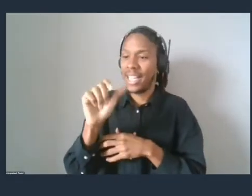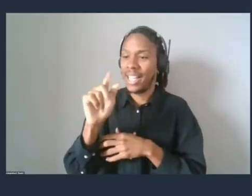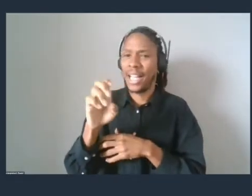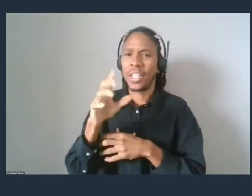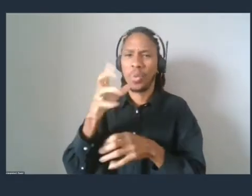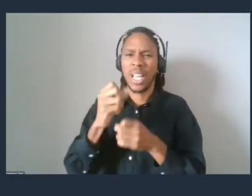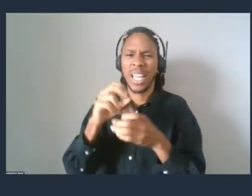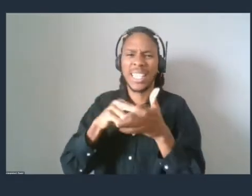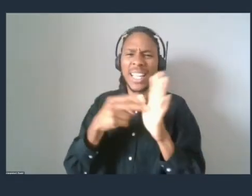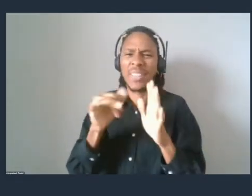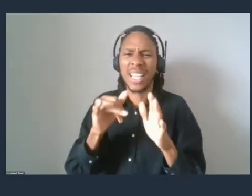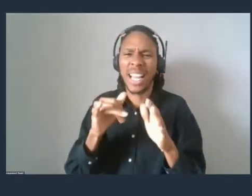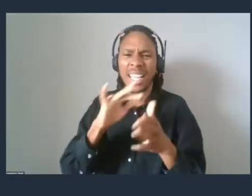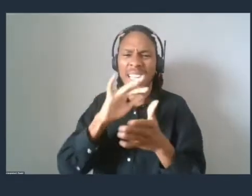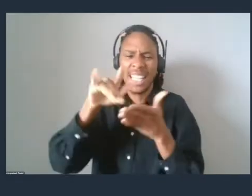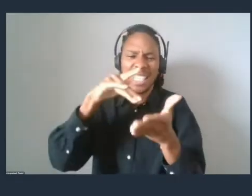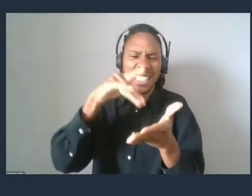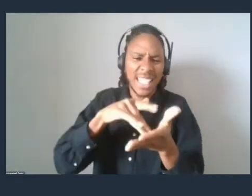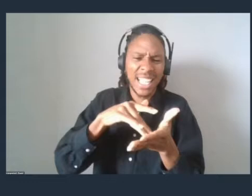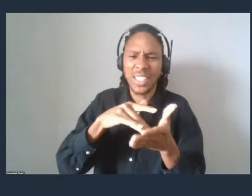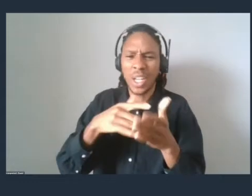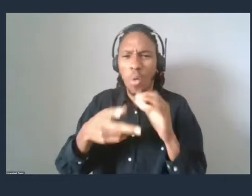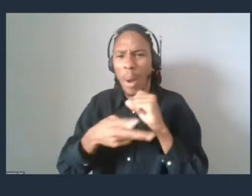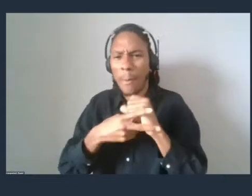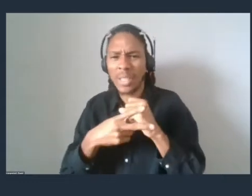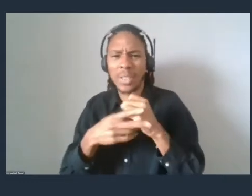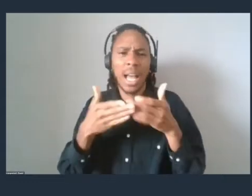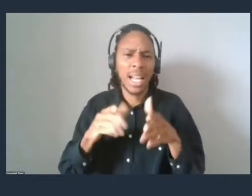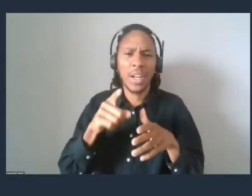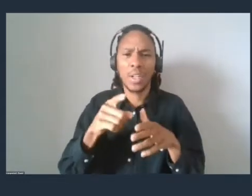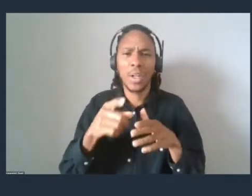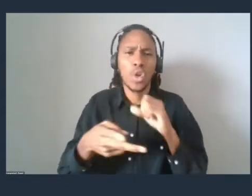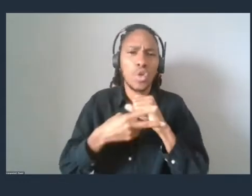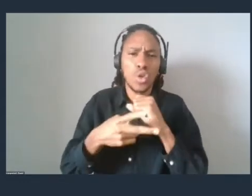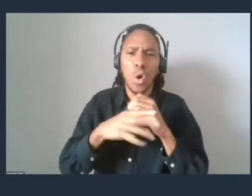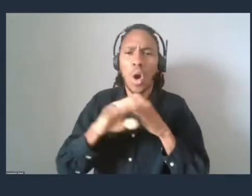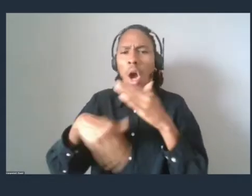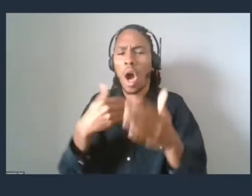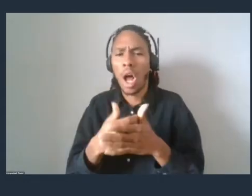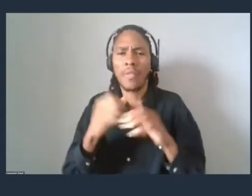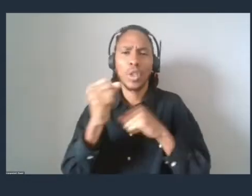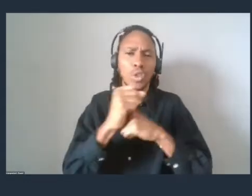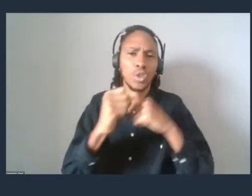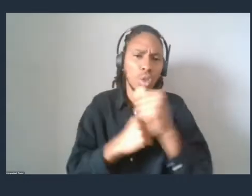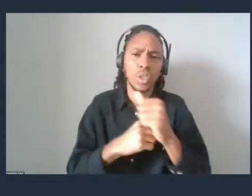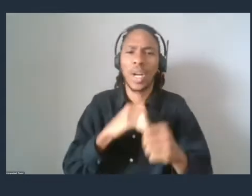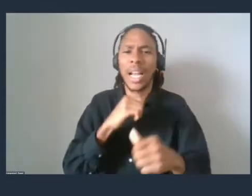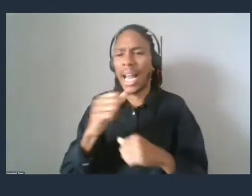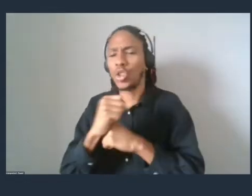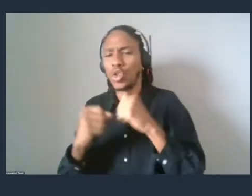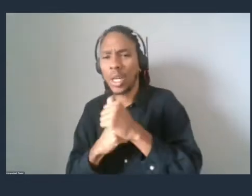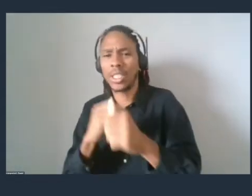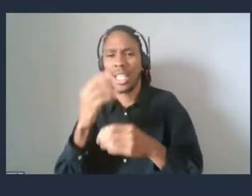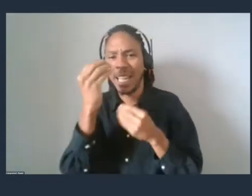like a centralized repository that allows you to store all of your structured and unstructured data at any scale.